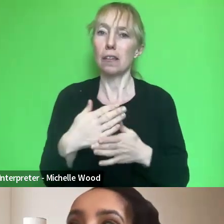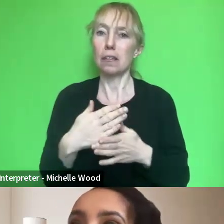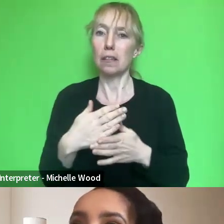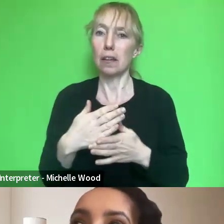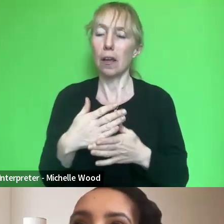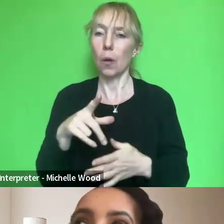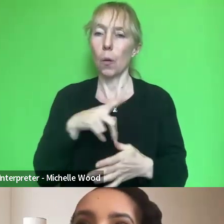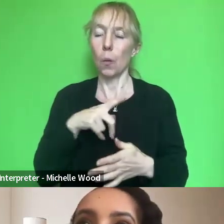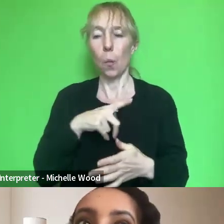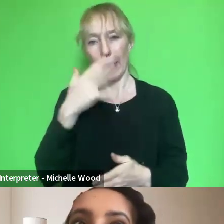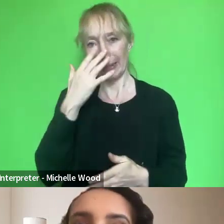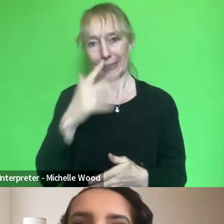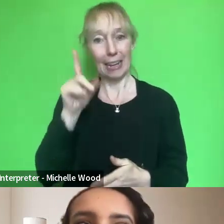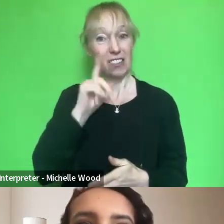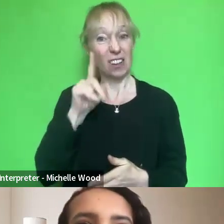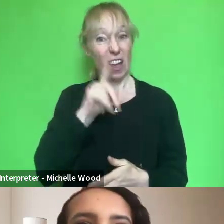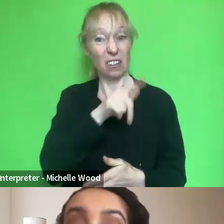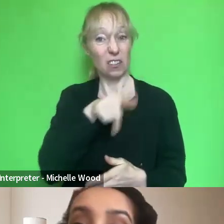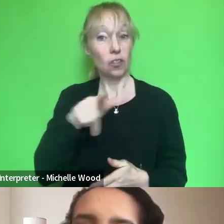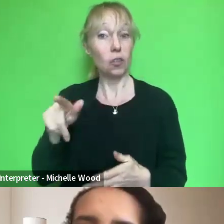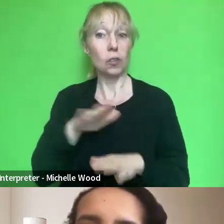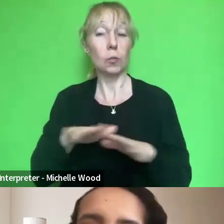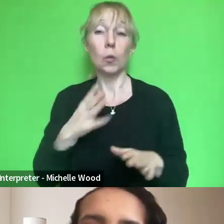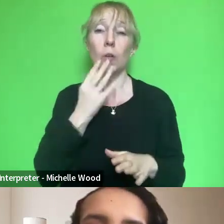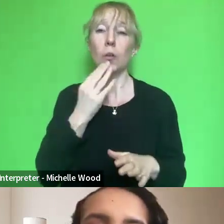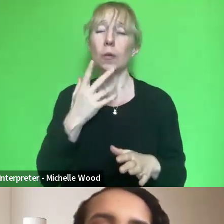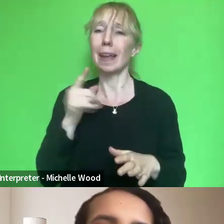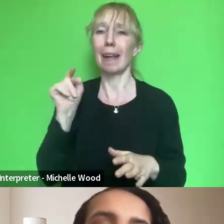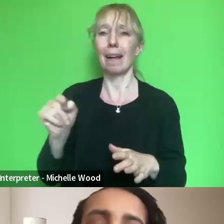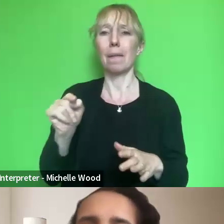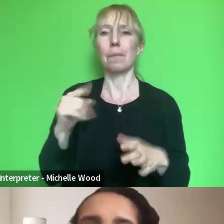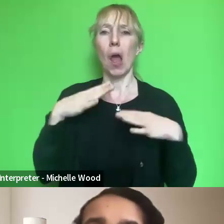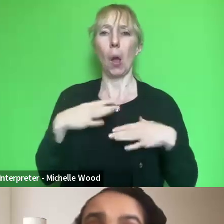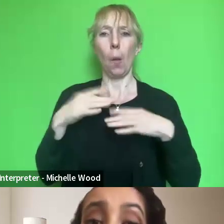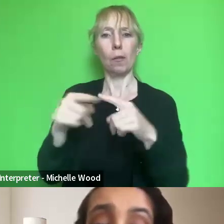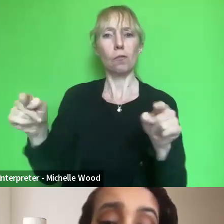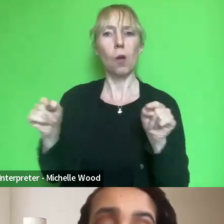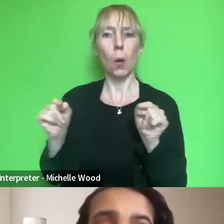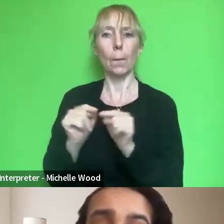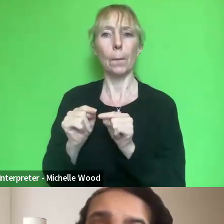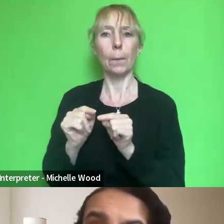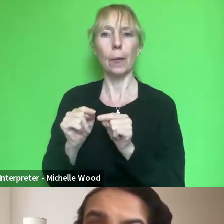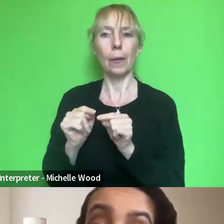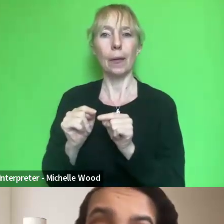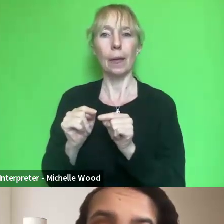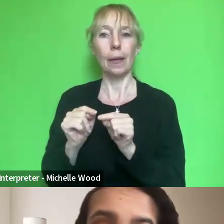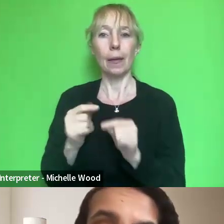essentially teenage girl students were not using a common room, and they assumed, like... Originally, the assumptions were, is it because they need